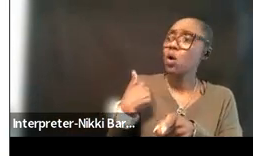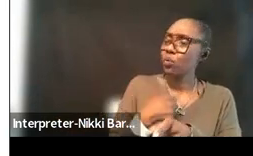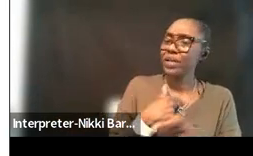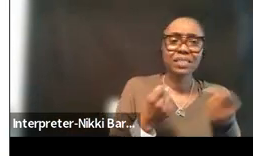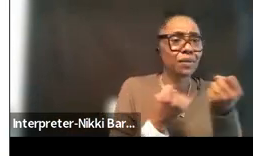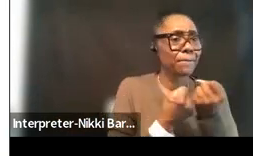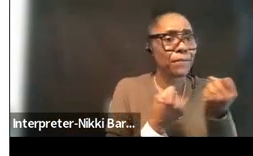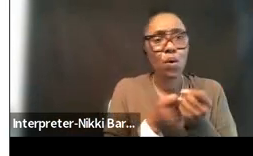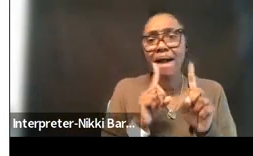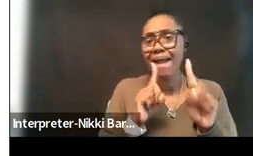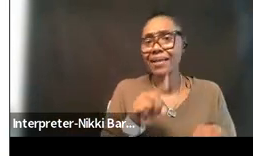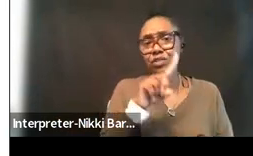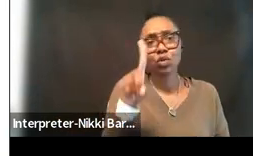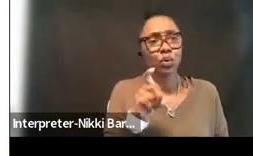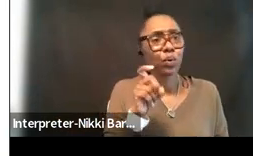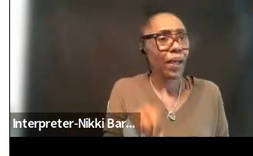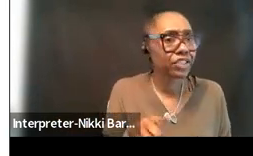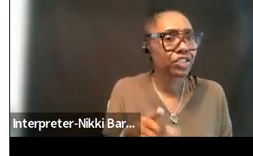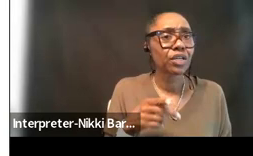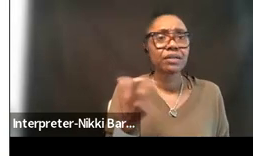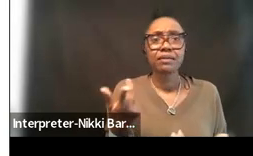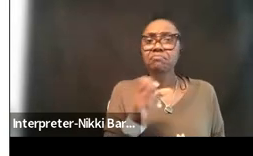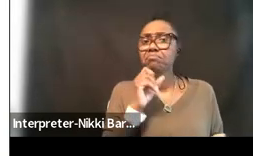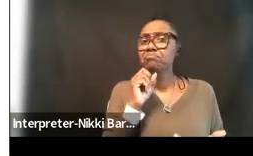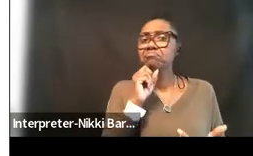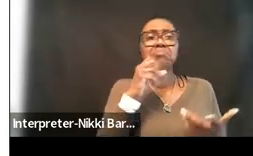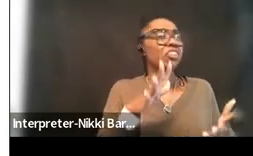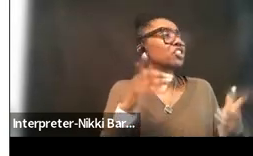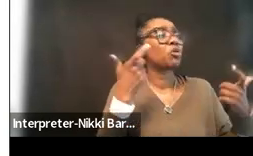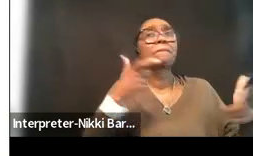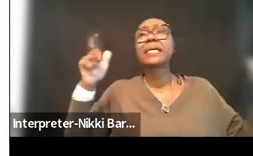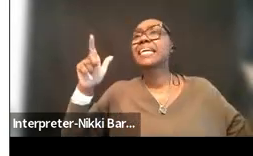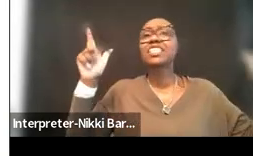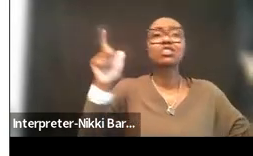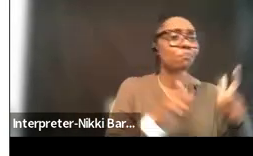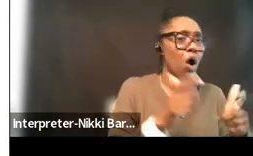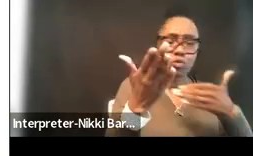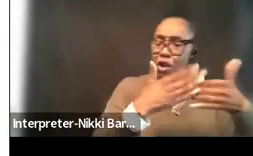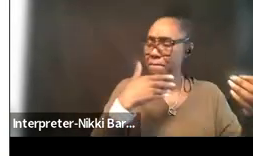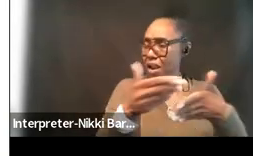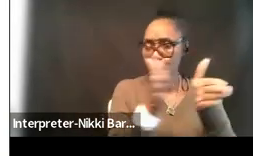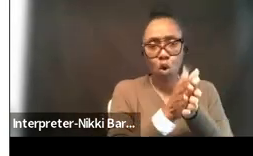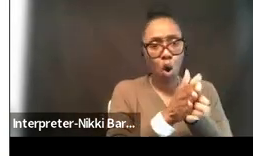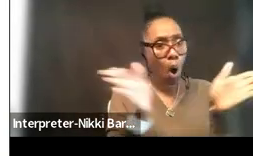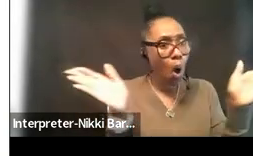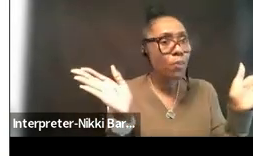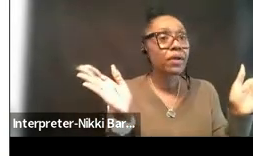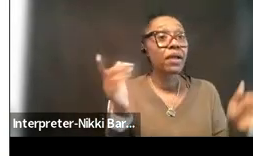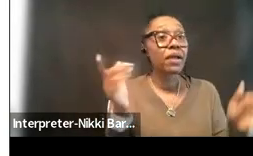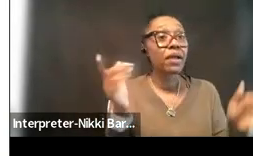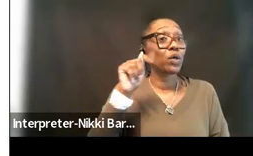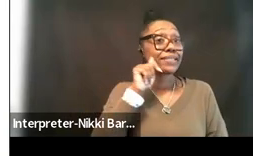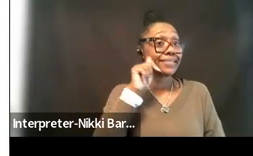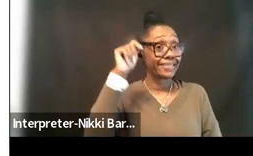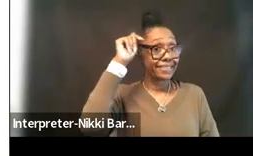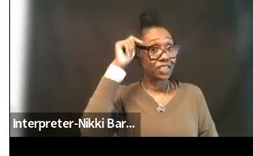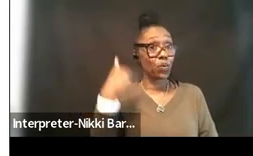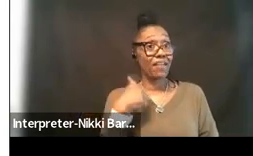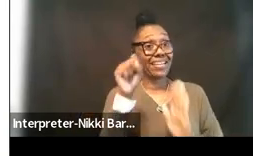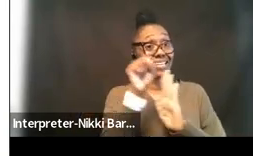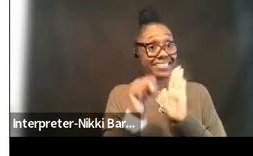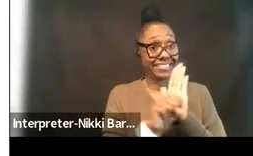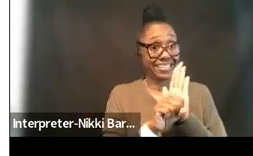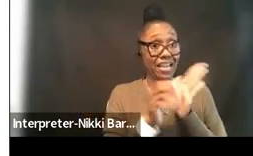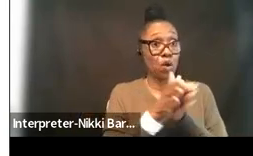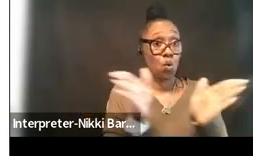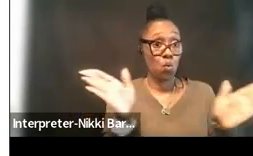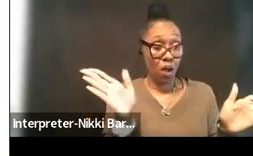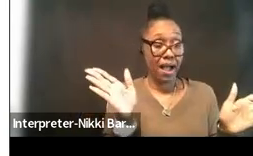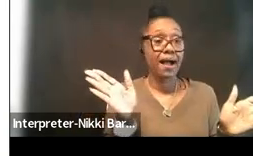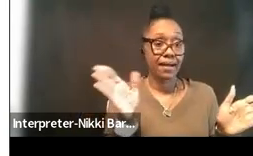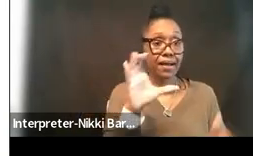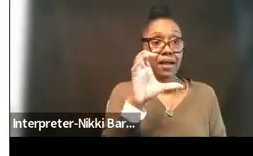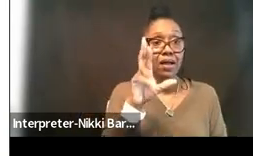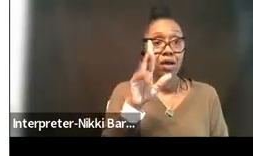Nothing's too big or too small to give us a call. For teens, we also have a statewide available crisis team text line.